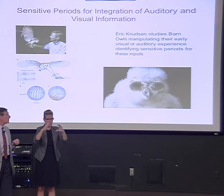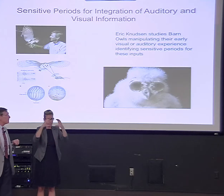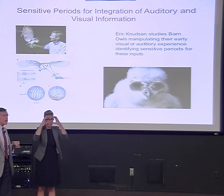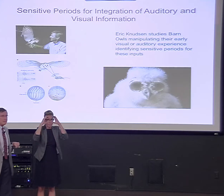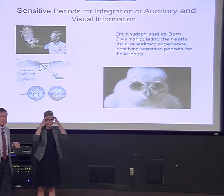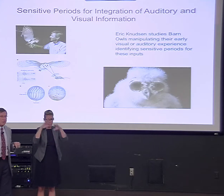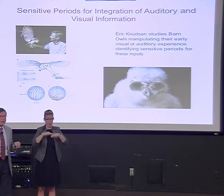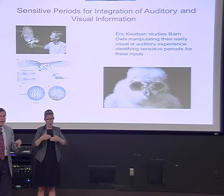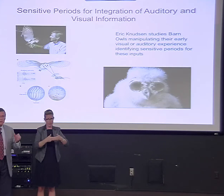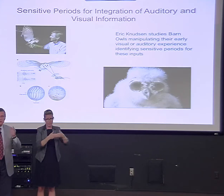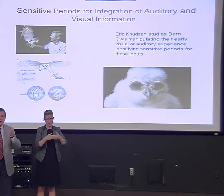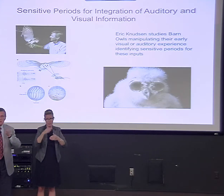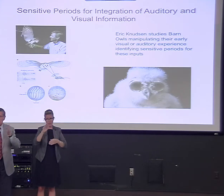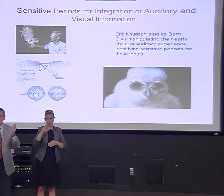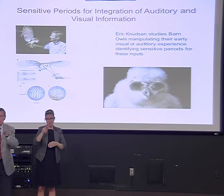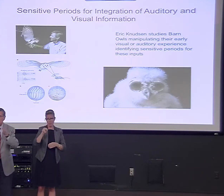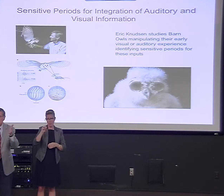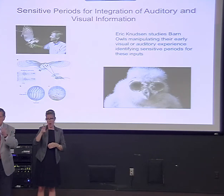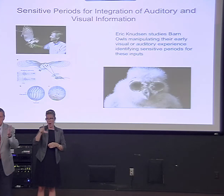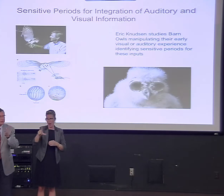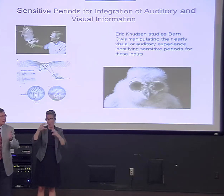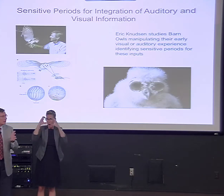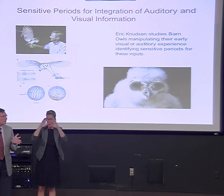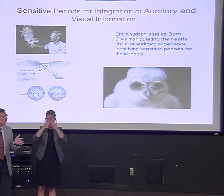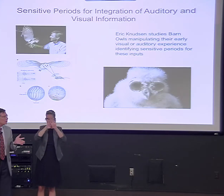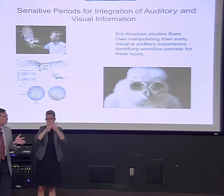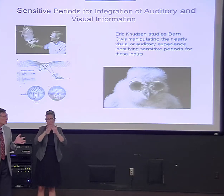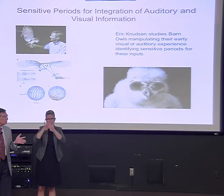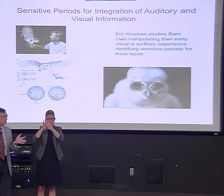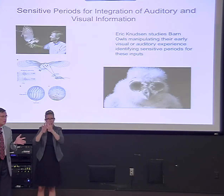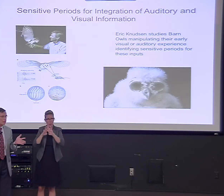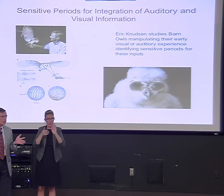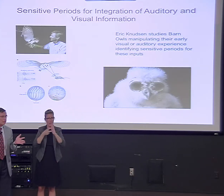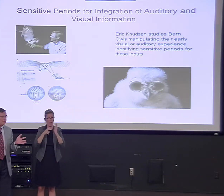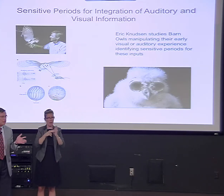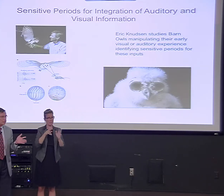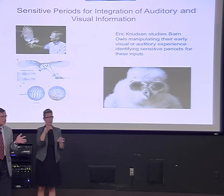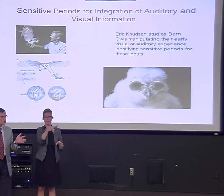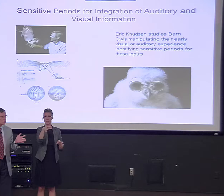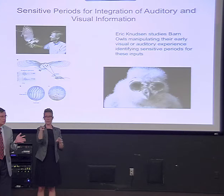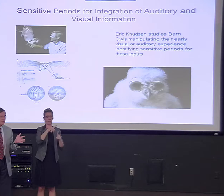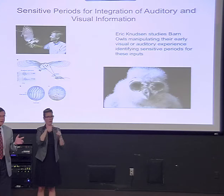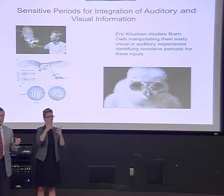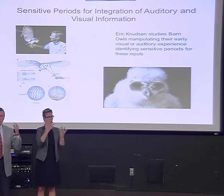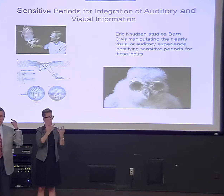the baby barn owls to distort their visual field of information.